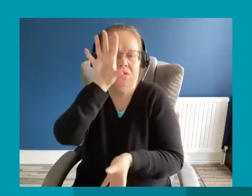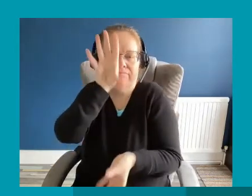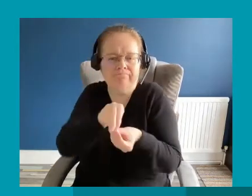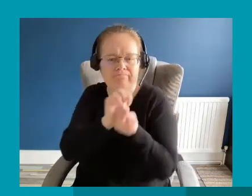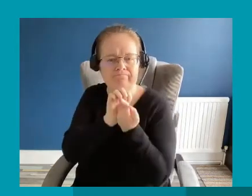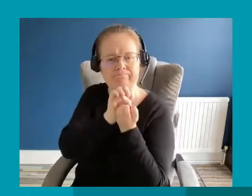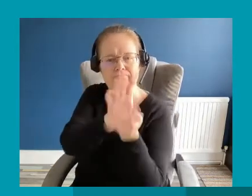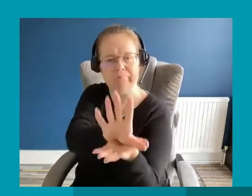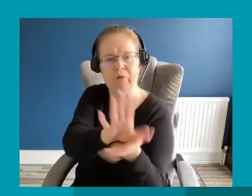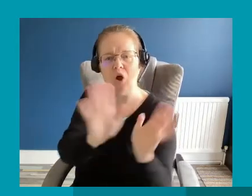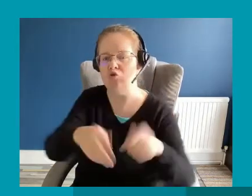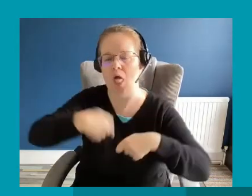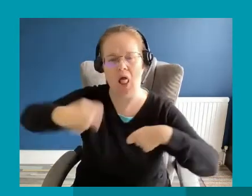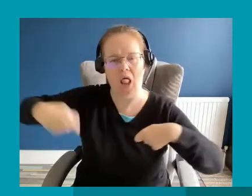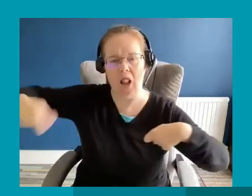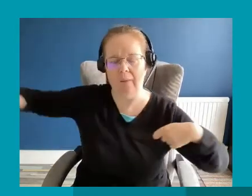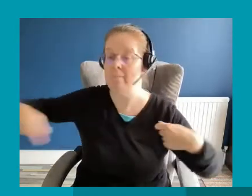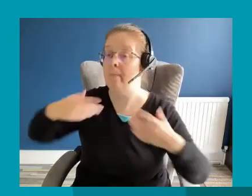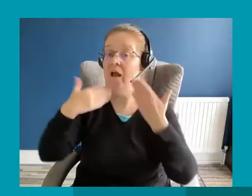Let's look at example. Shall we Toby?